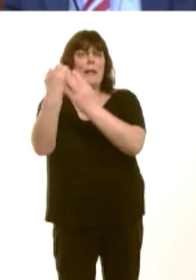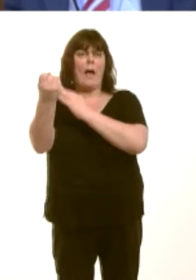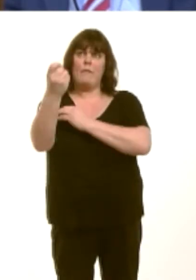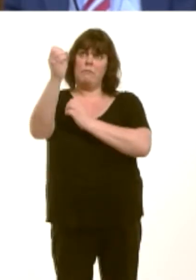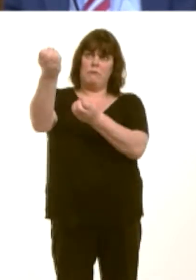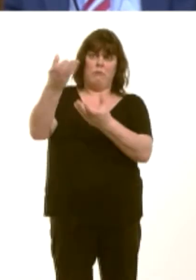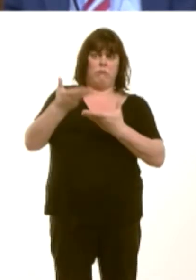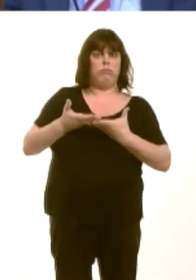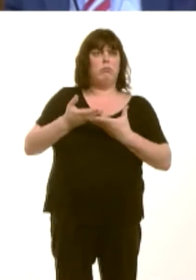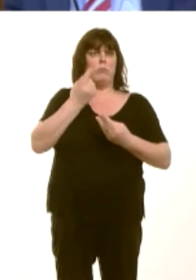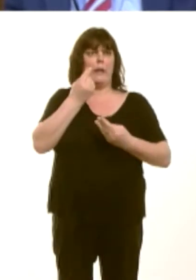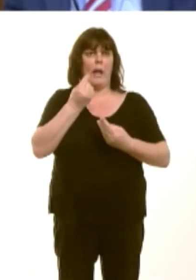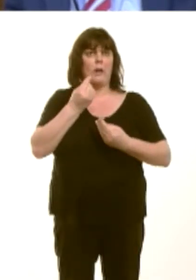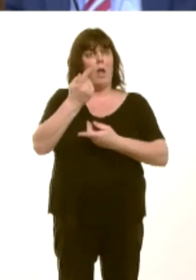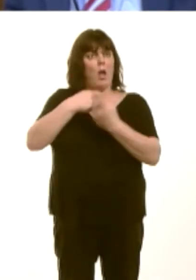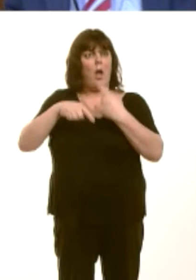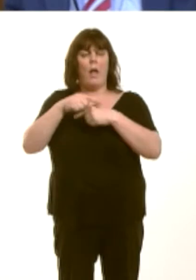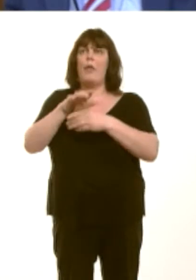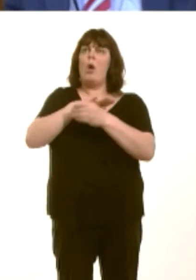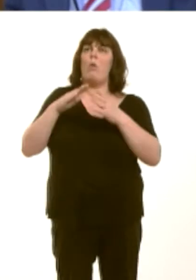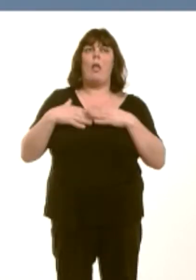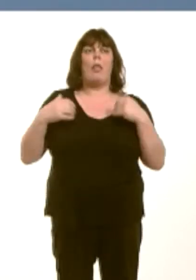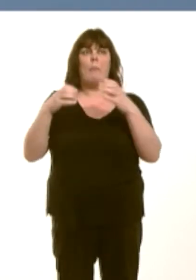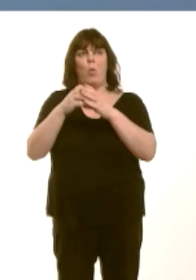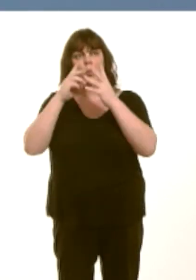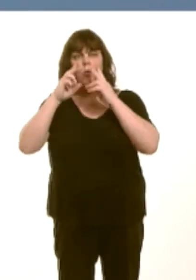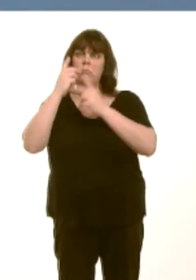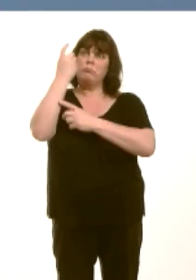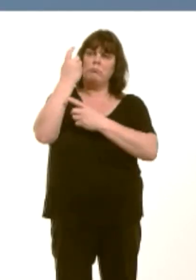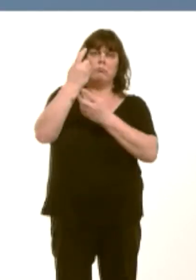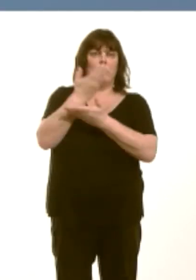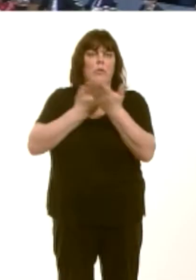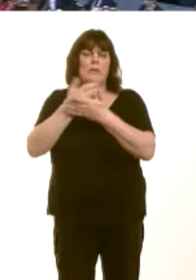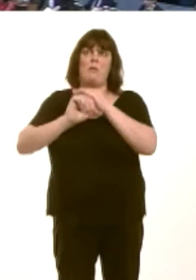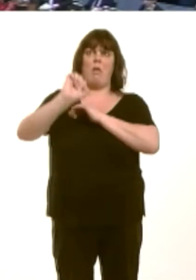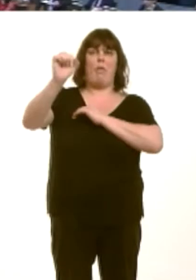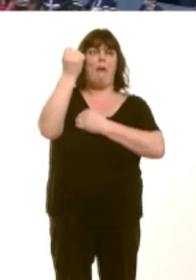views forward, Iím sure the local health board will give them due consideration.